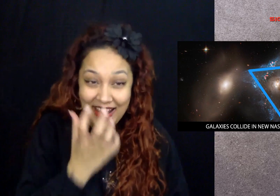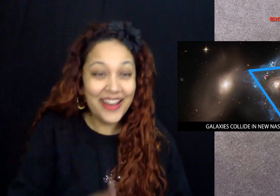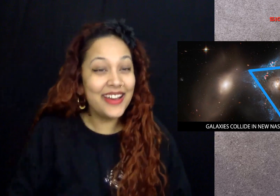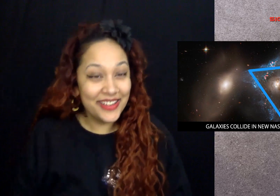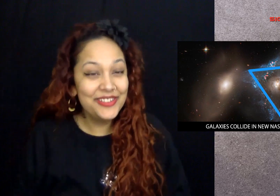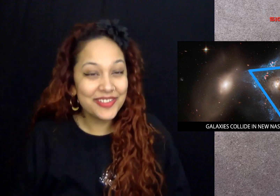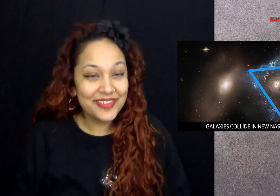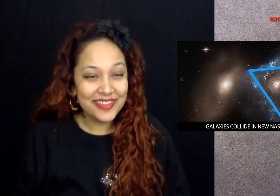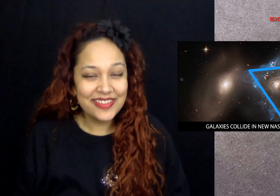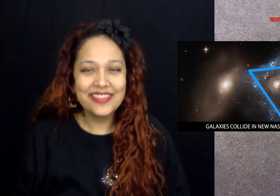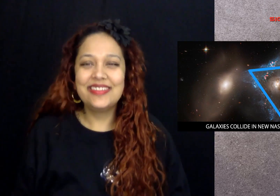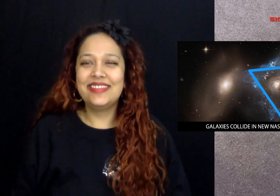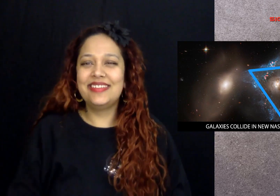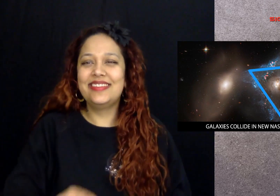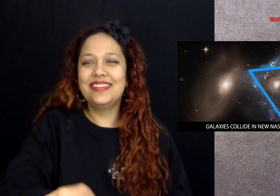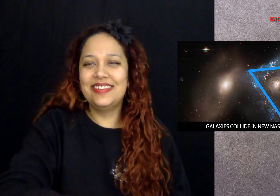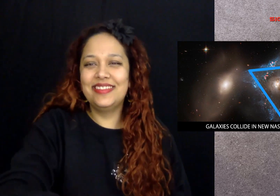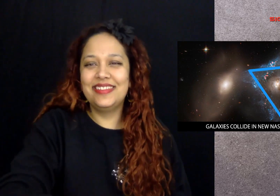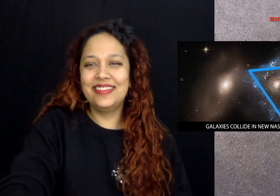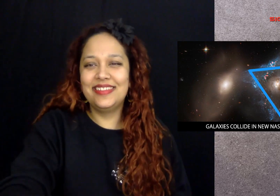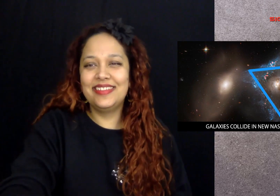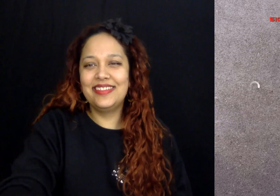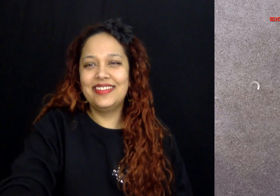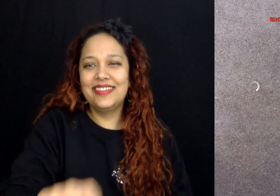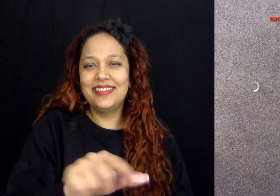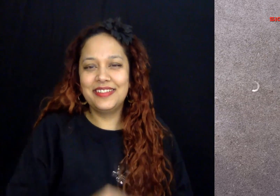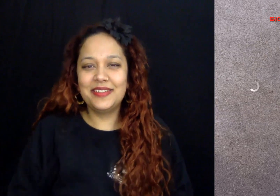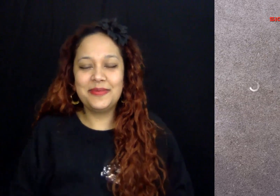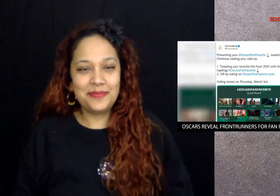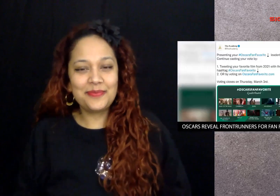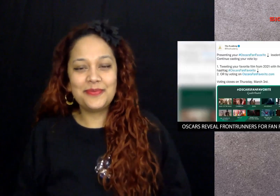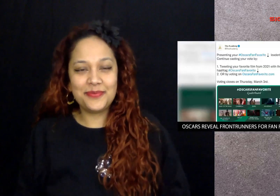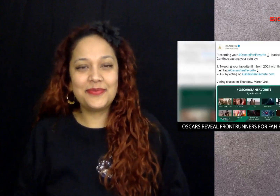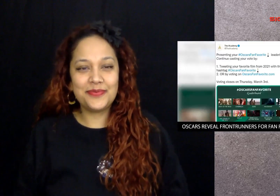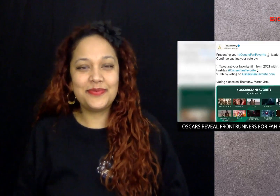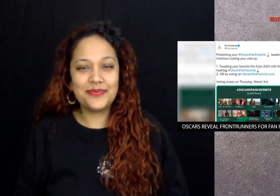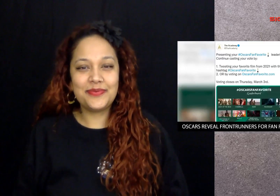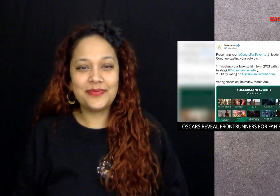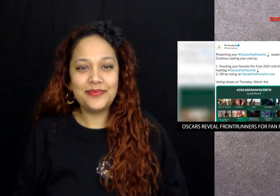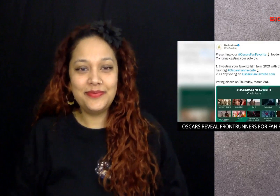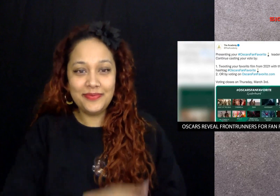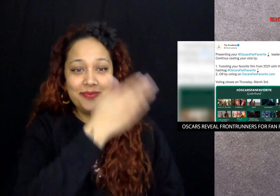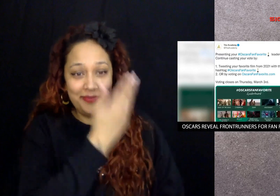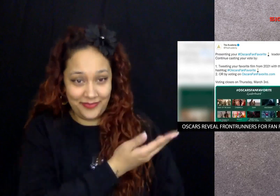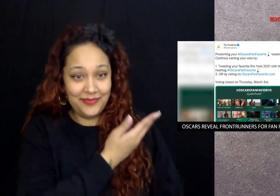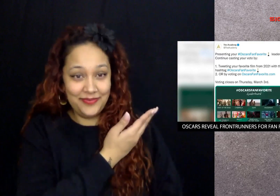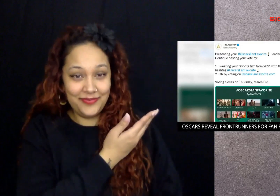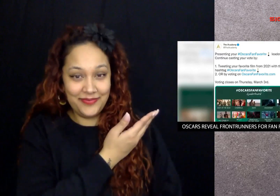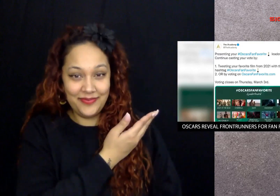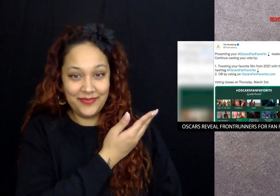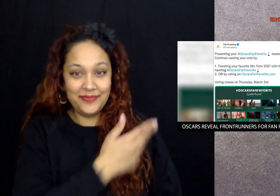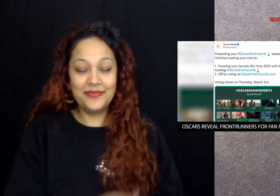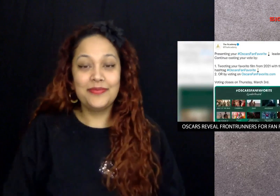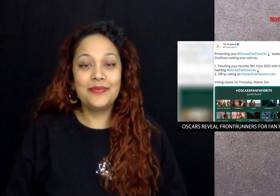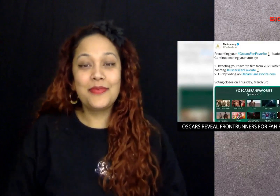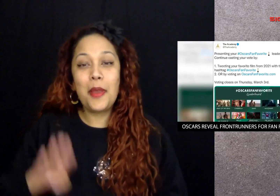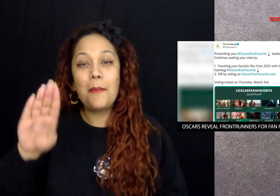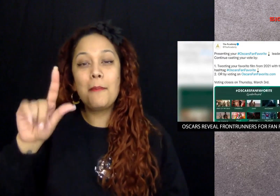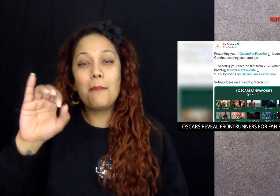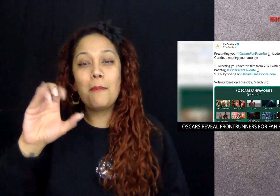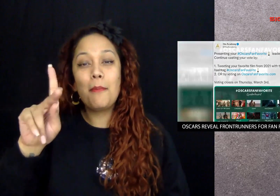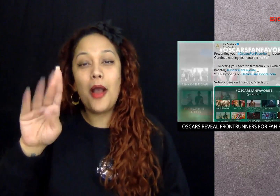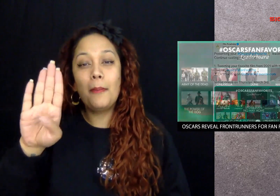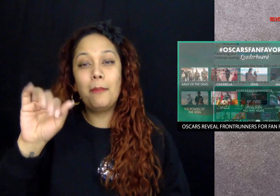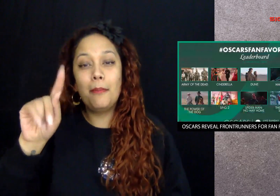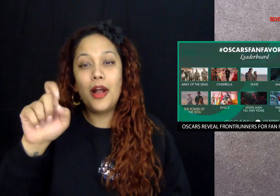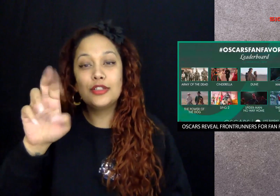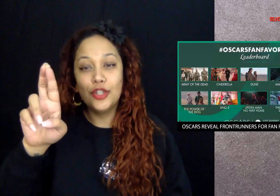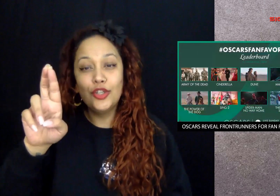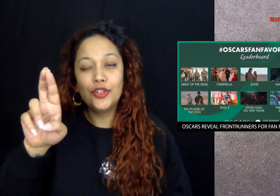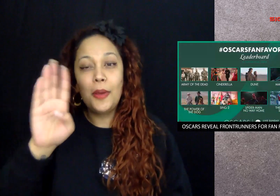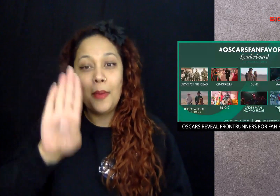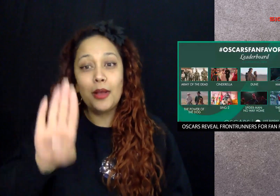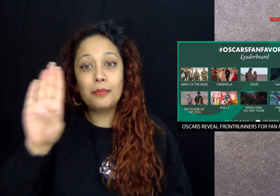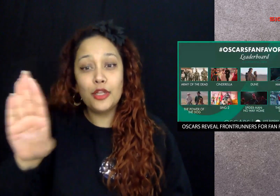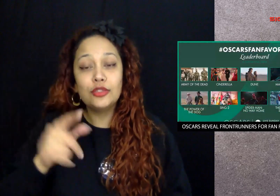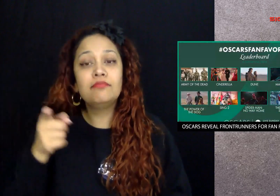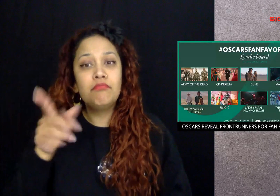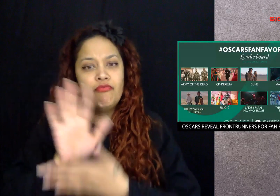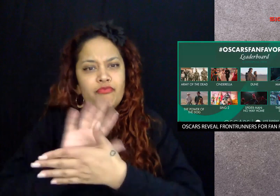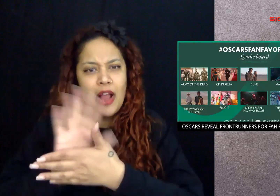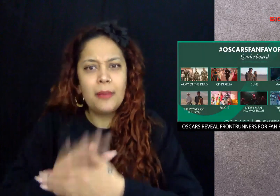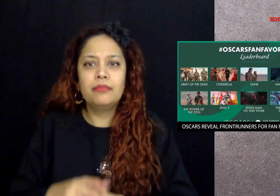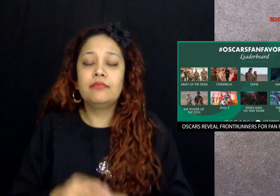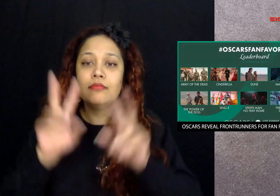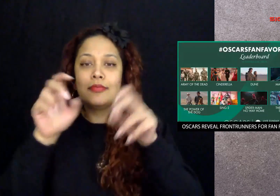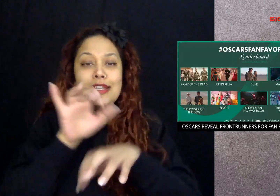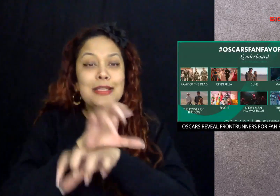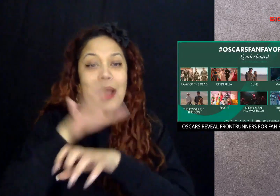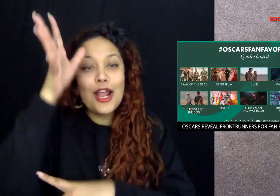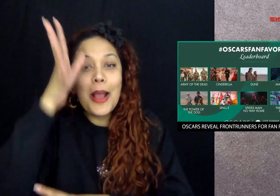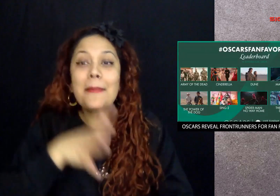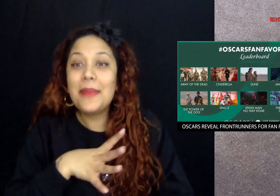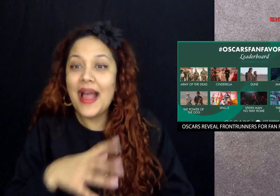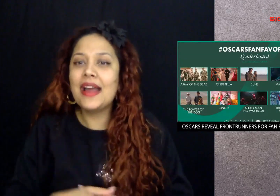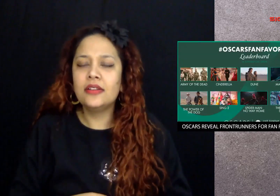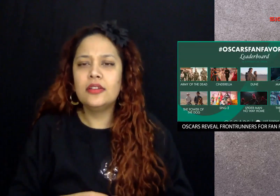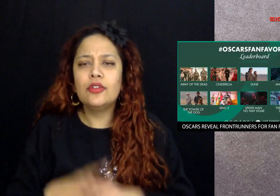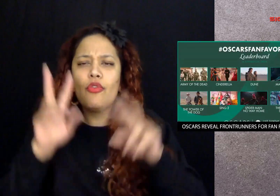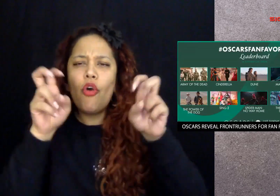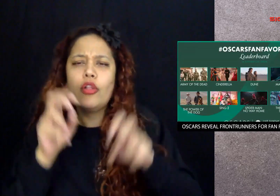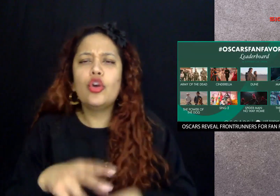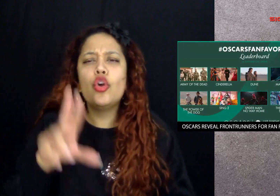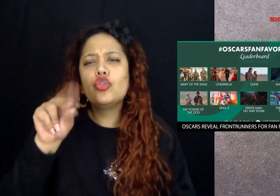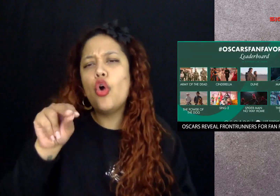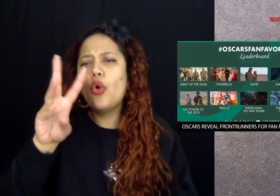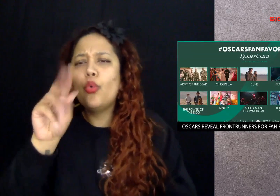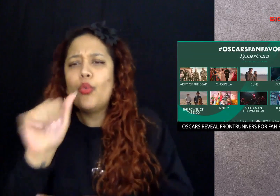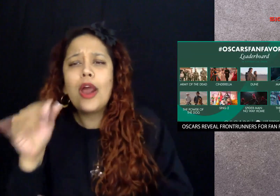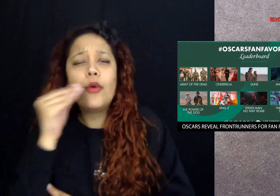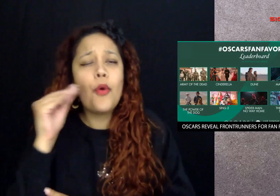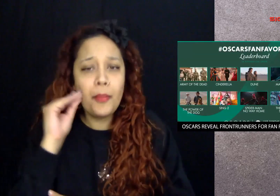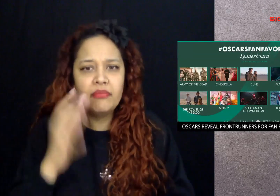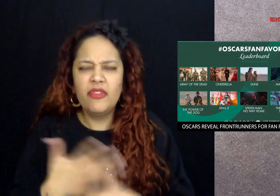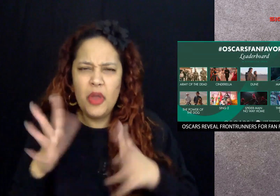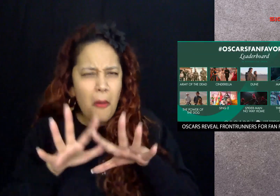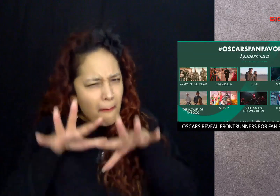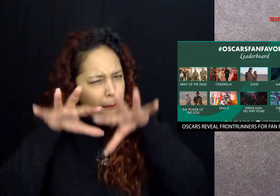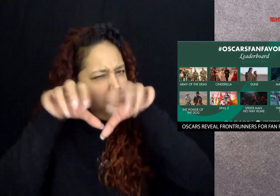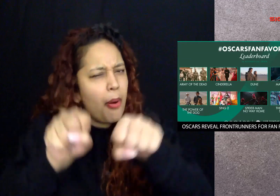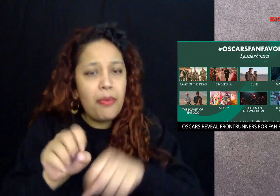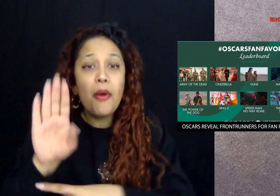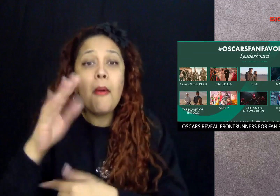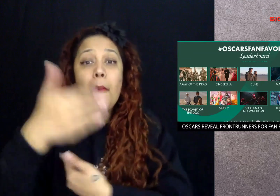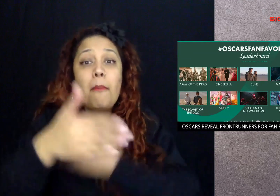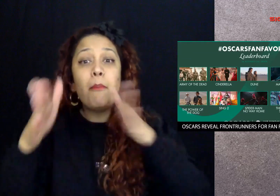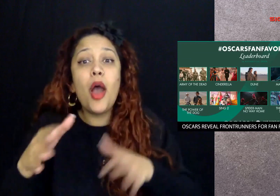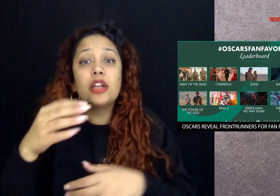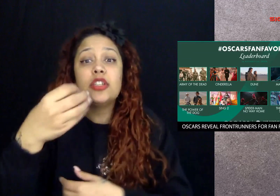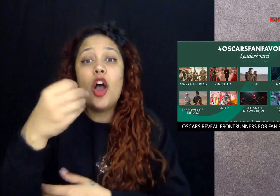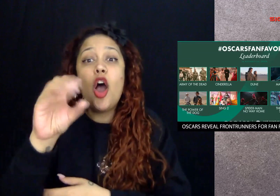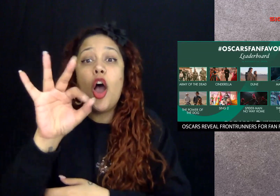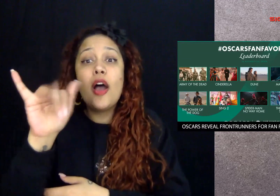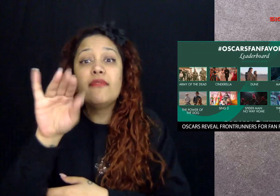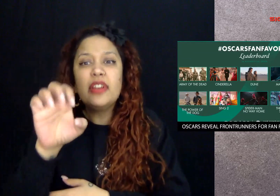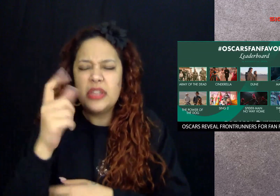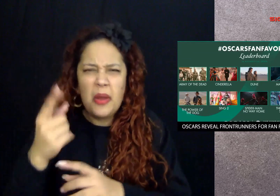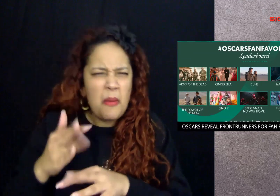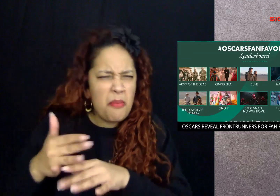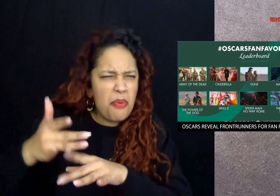so cool wow the blockbuster movies Spiderman no way home is taken over the box office